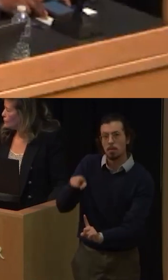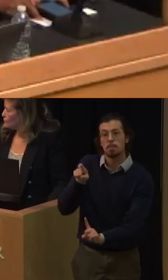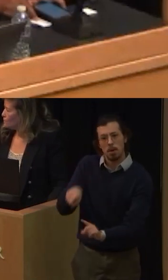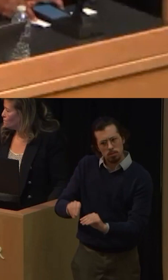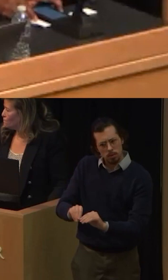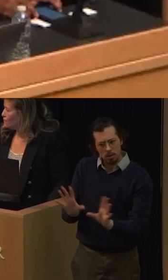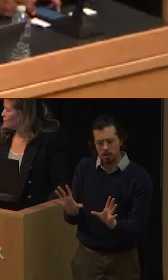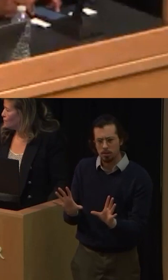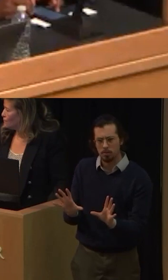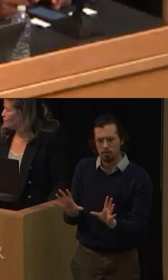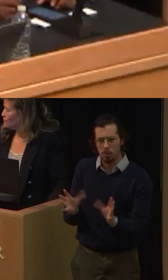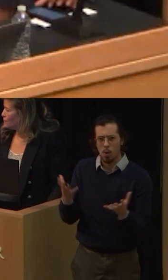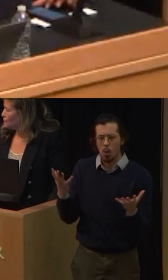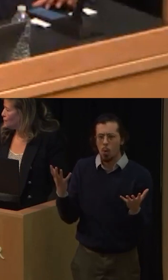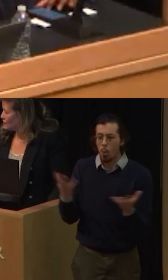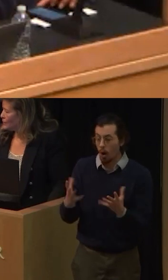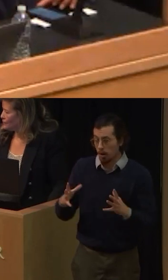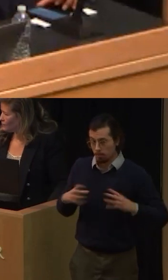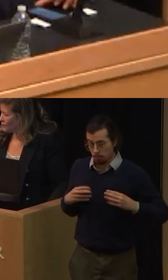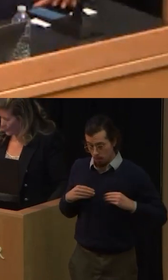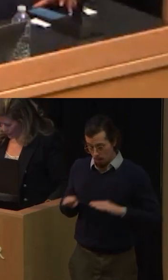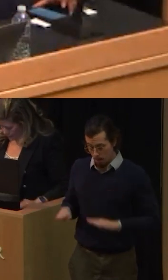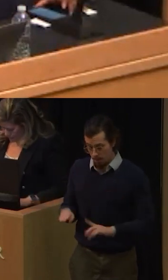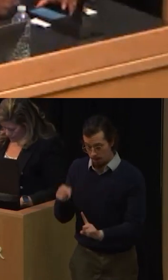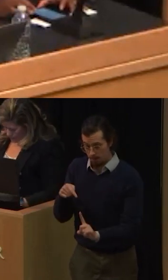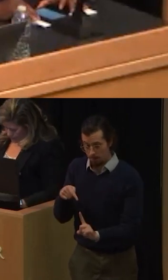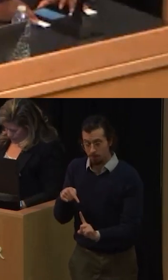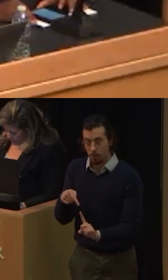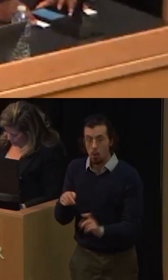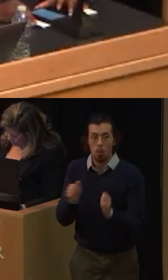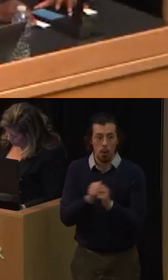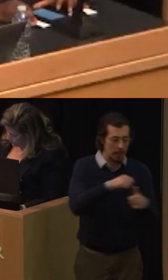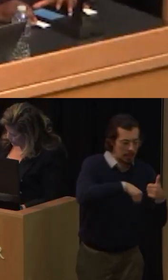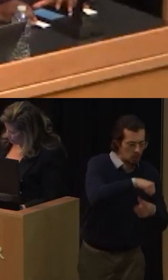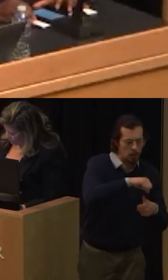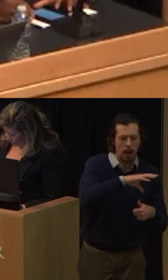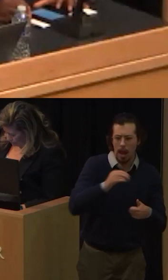about what constitutes acceptable behaviors, on the one hand, with each other, on the other hand, with our patients,